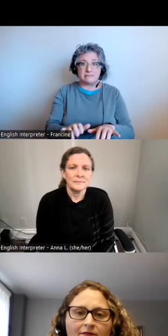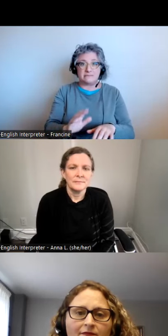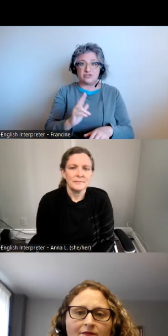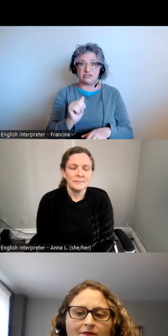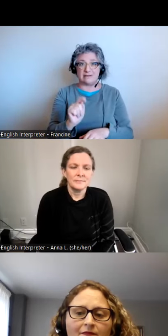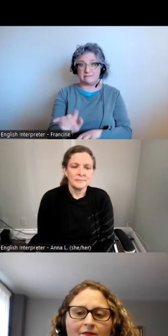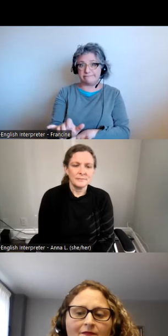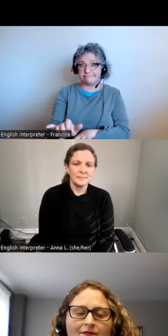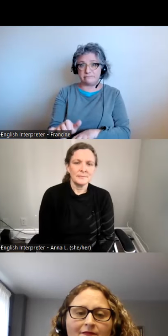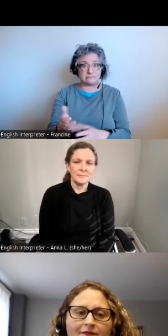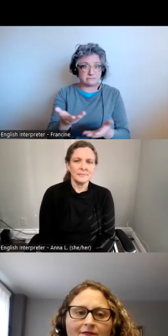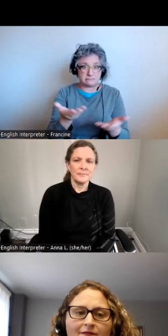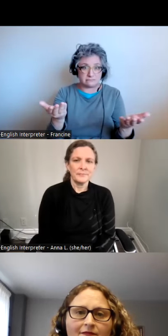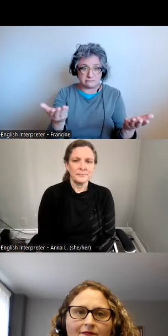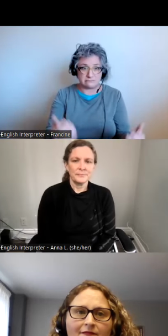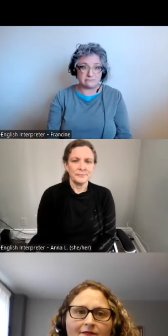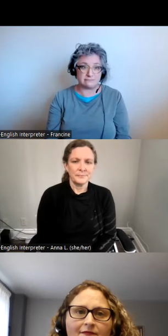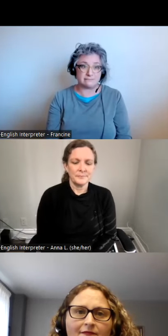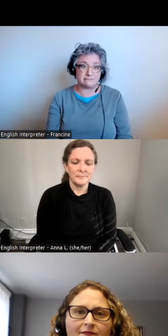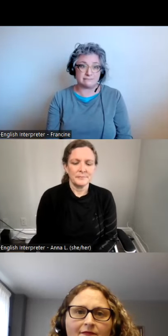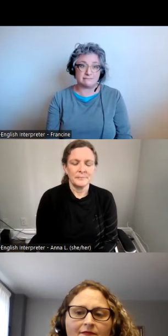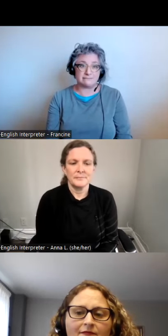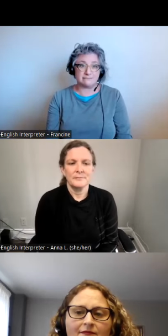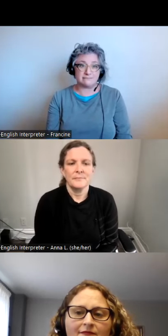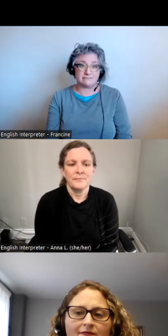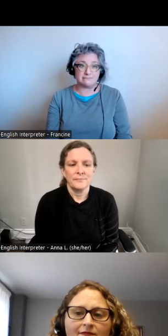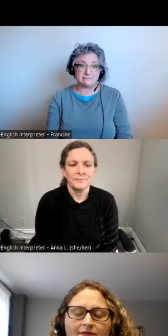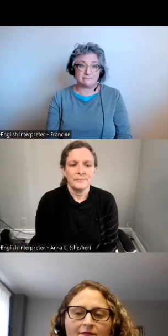File call, any final questions ? Either raise your hand or